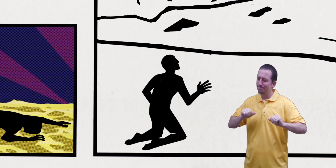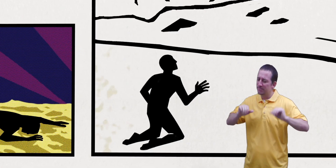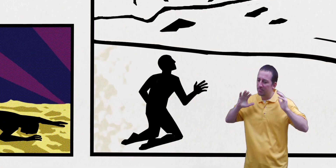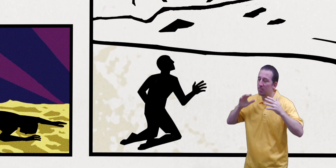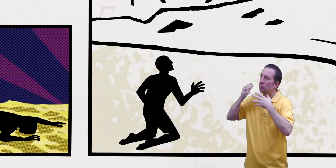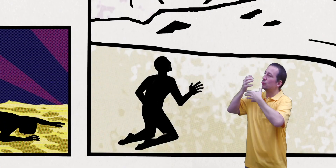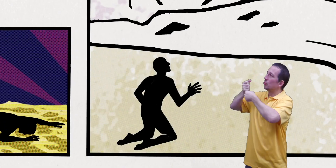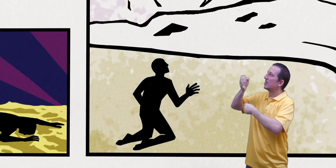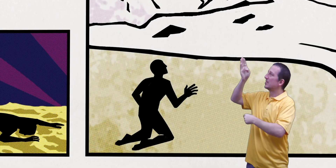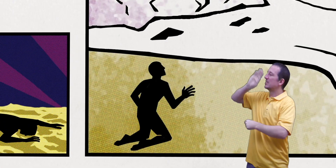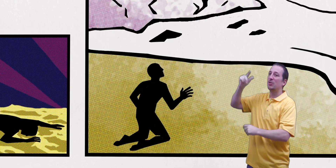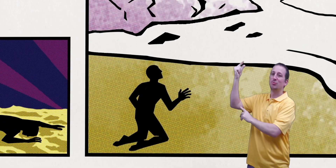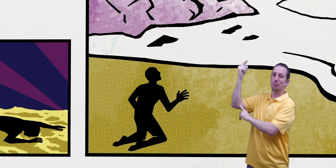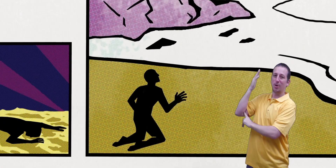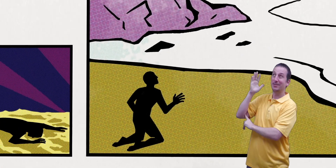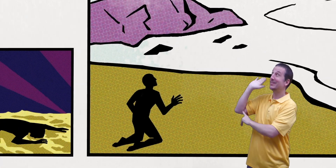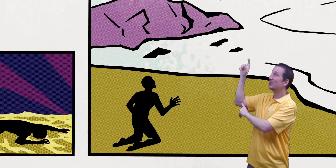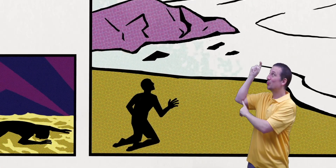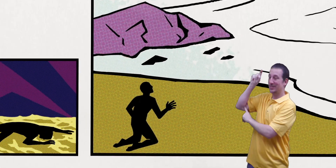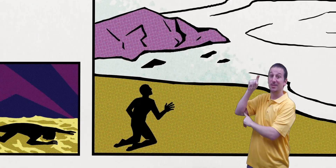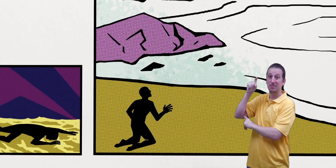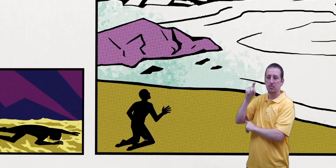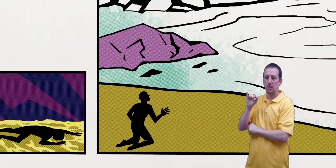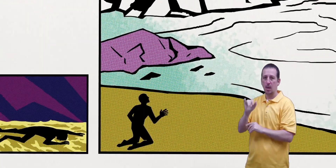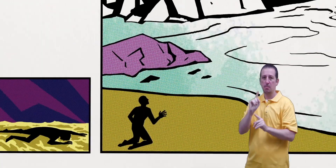radical trust in God’s grace and wisdom.